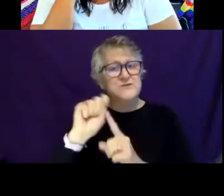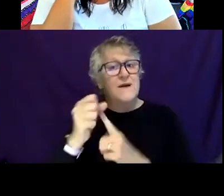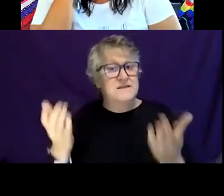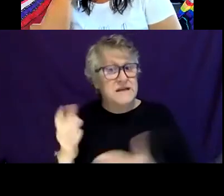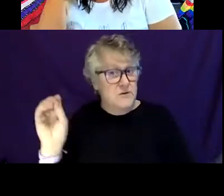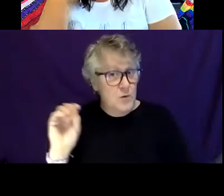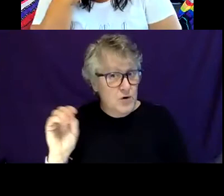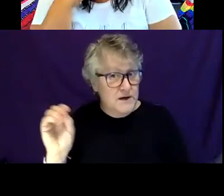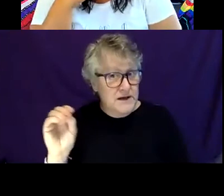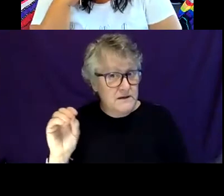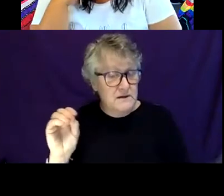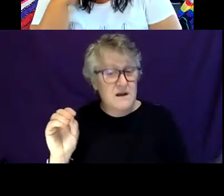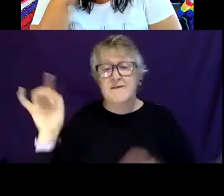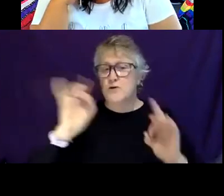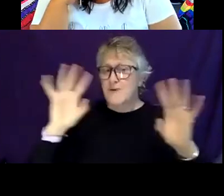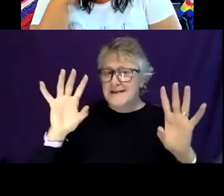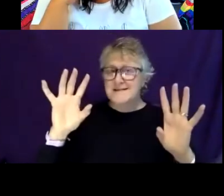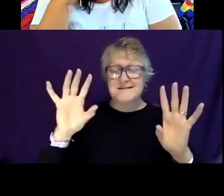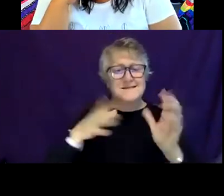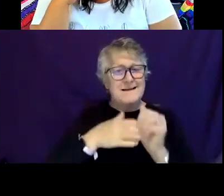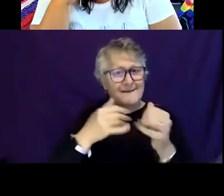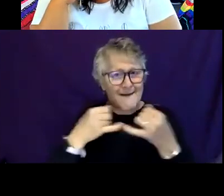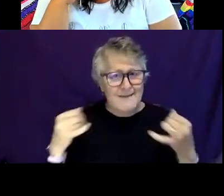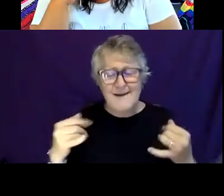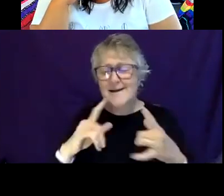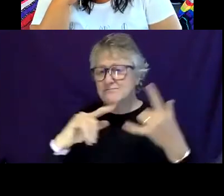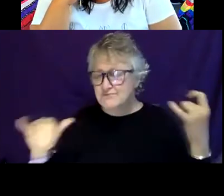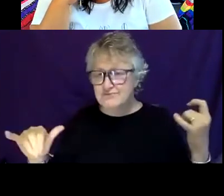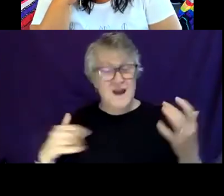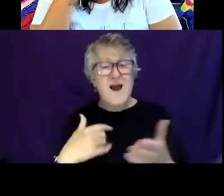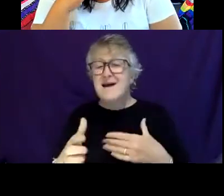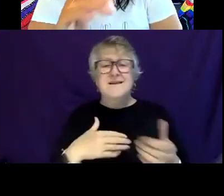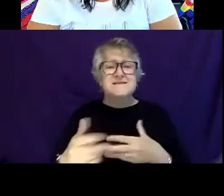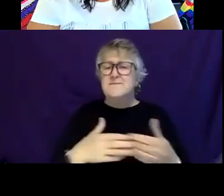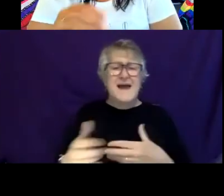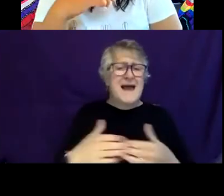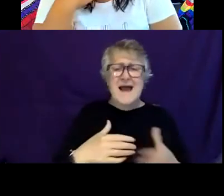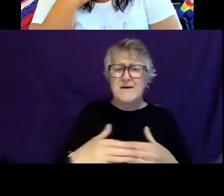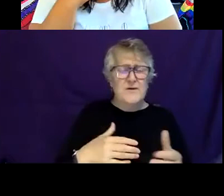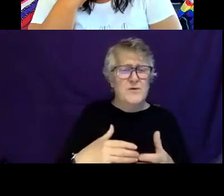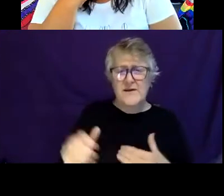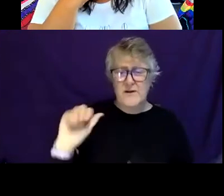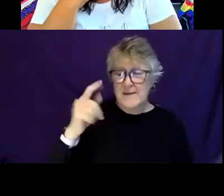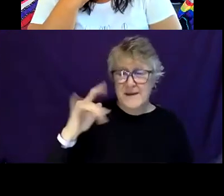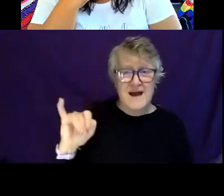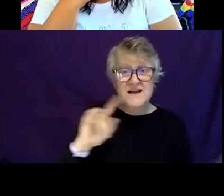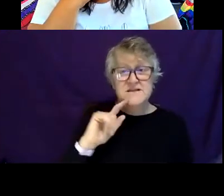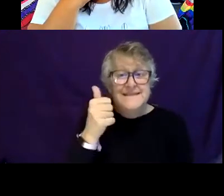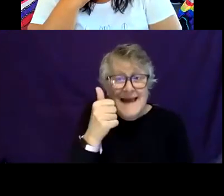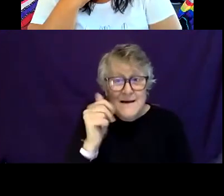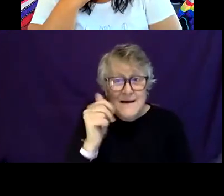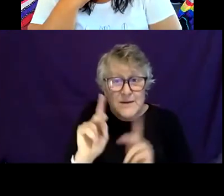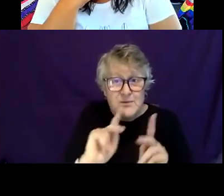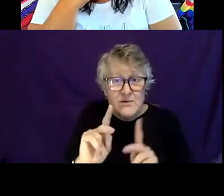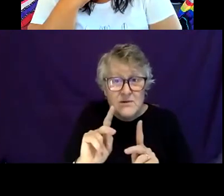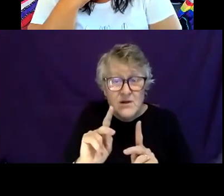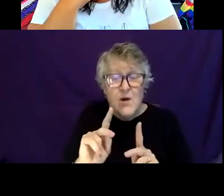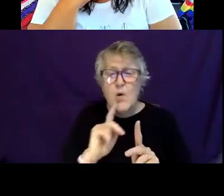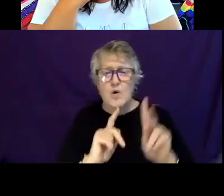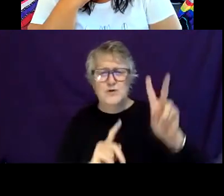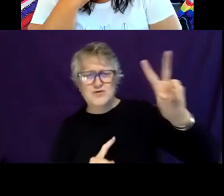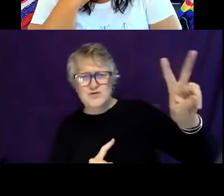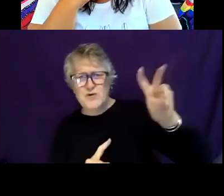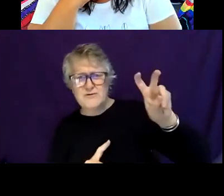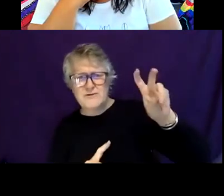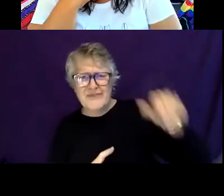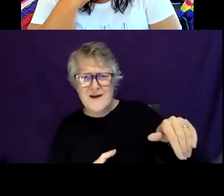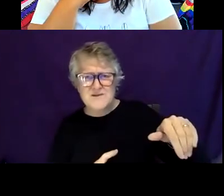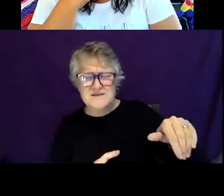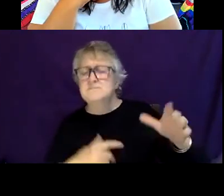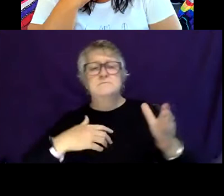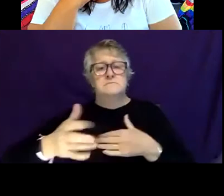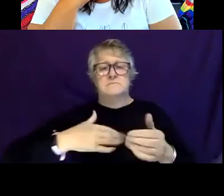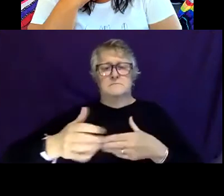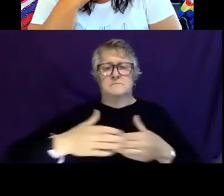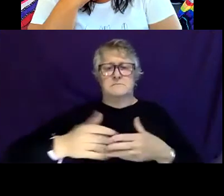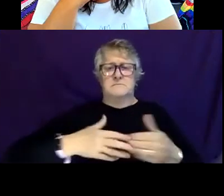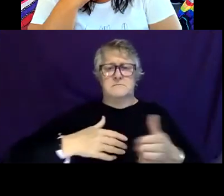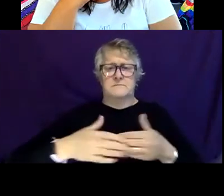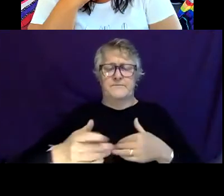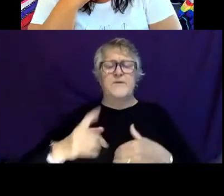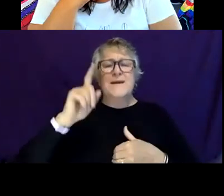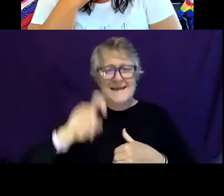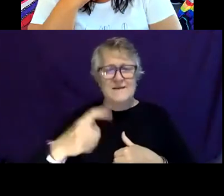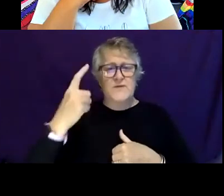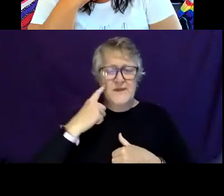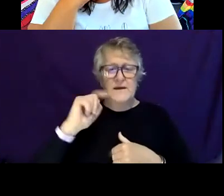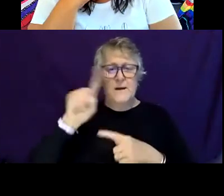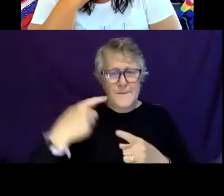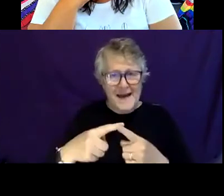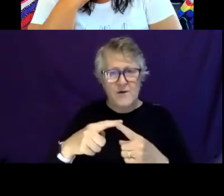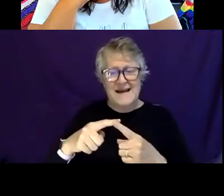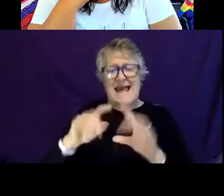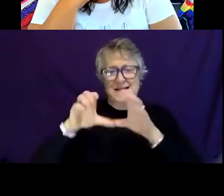The scenario that I pose to folks is, whether Pacific Islanders are 10 people in this state or 25,000 people in this state, I want you to think of Pacific Islanders as an entire community because that is how we function as people.